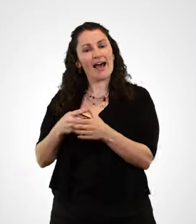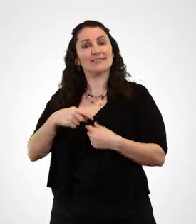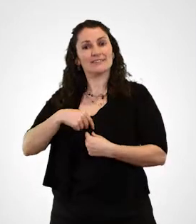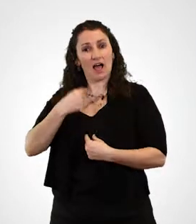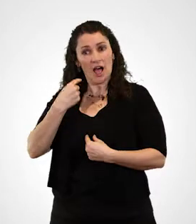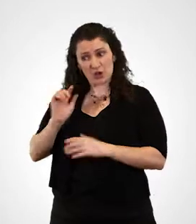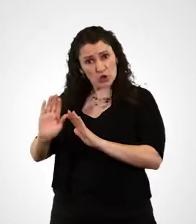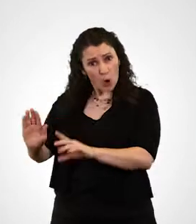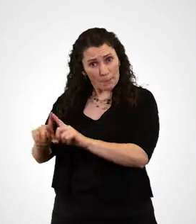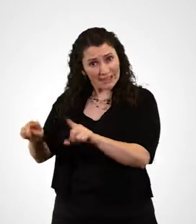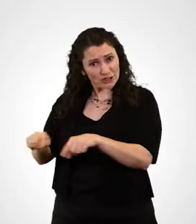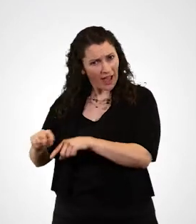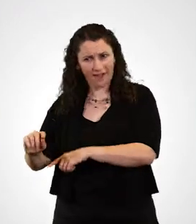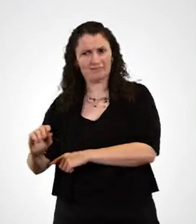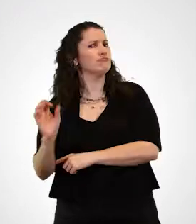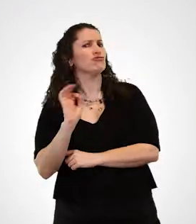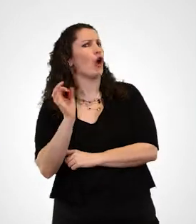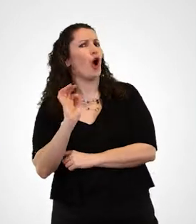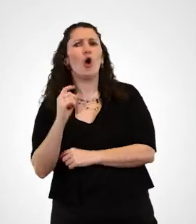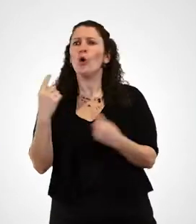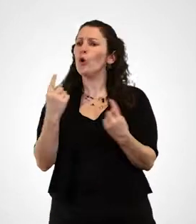No. TEACHER: No. Who has Pete has a tie?